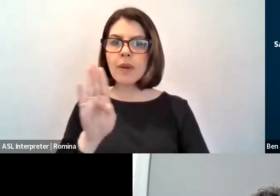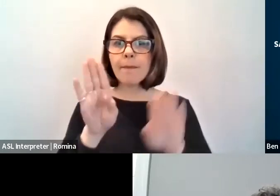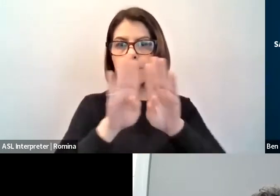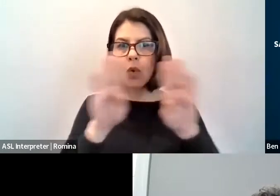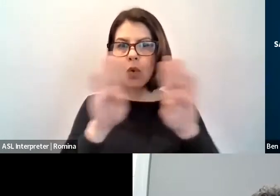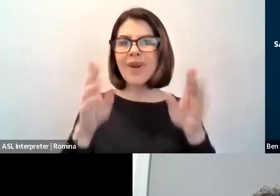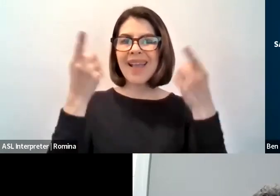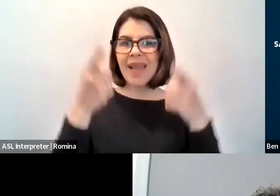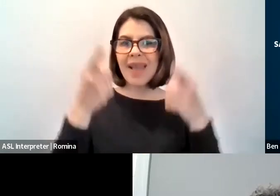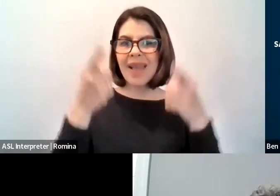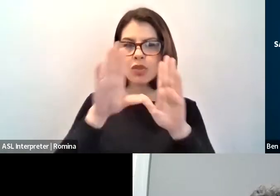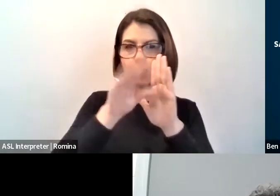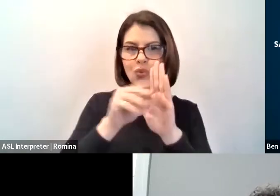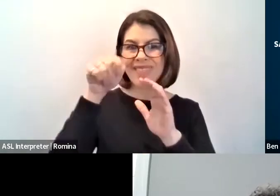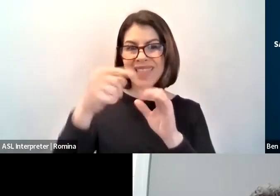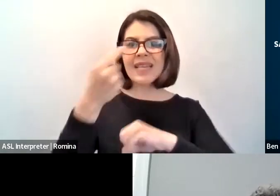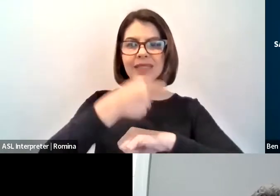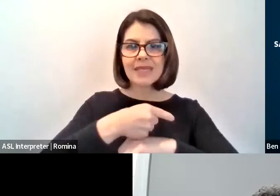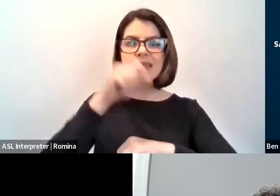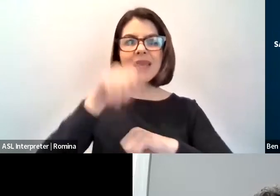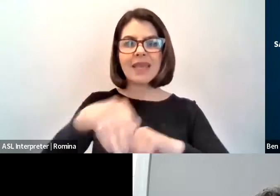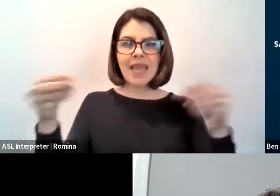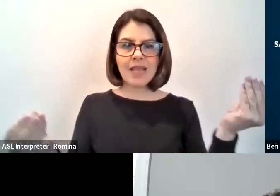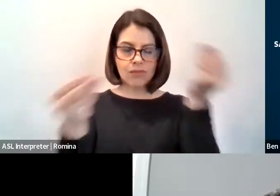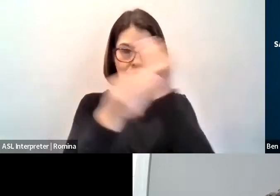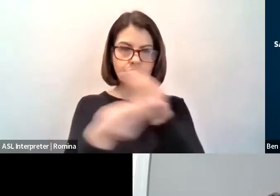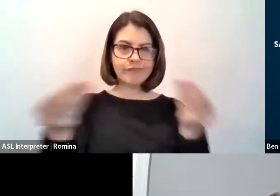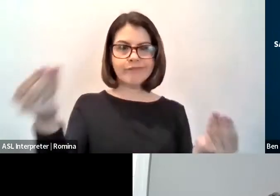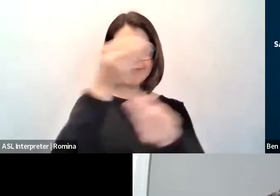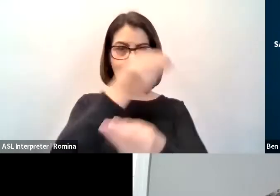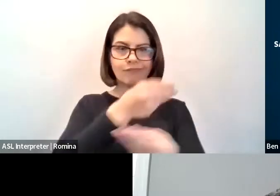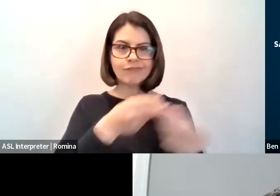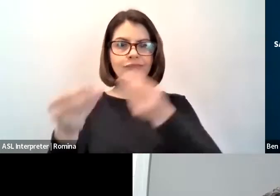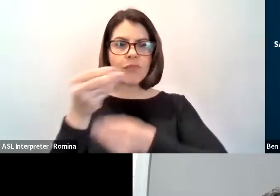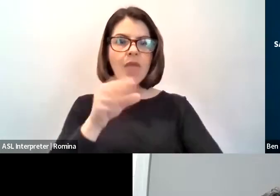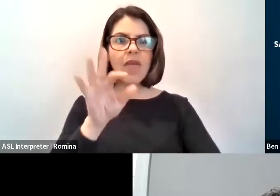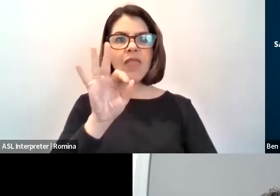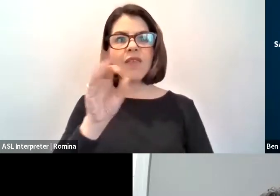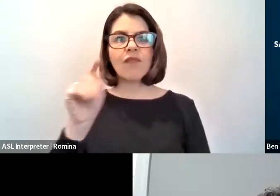they can interchange that footage. So for example, they could have